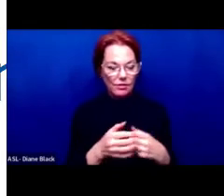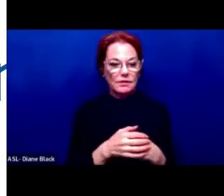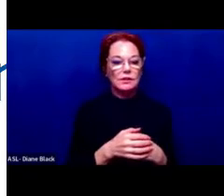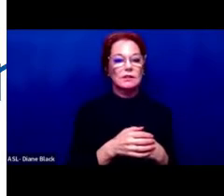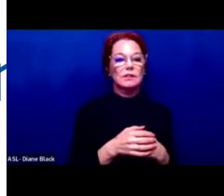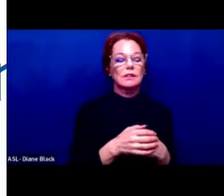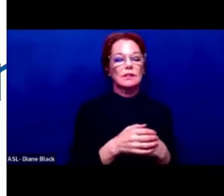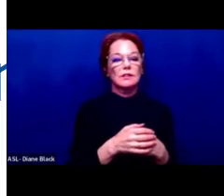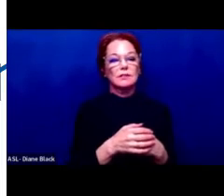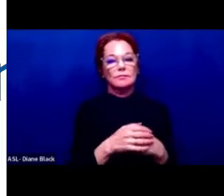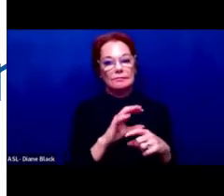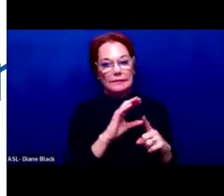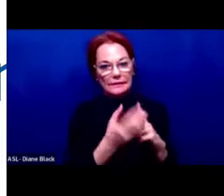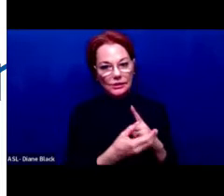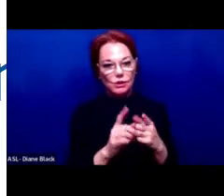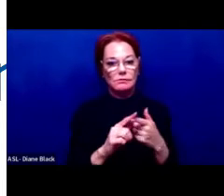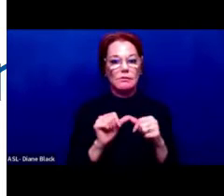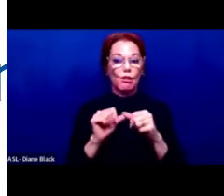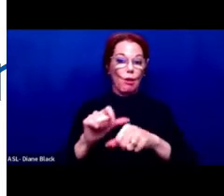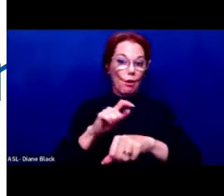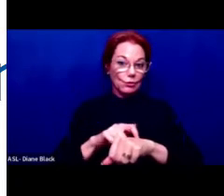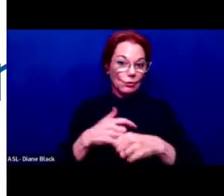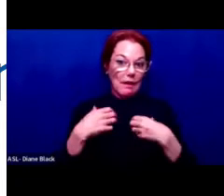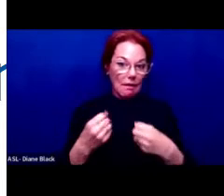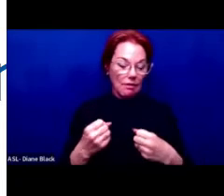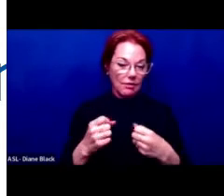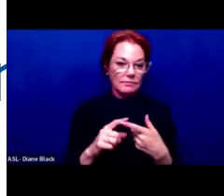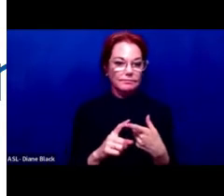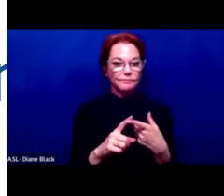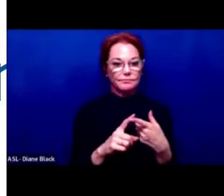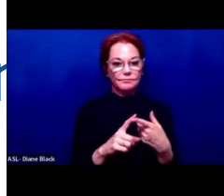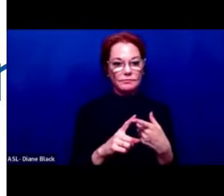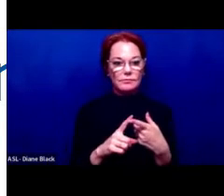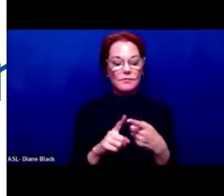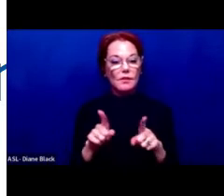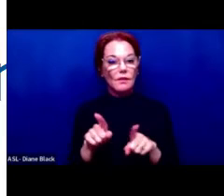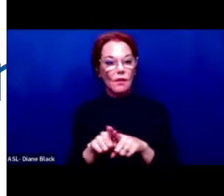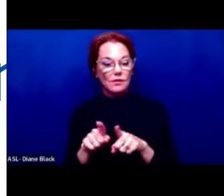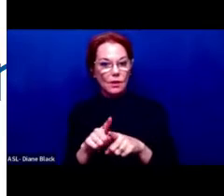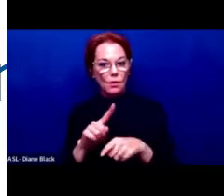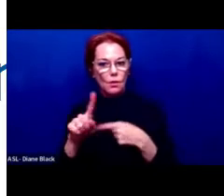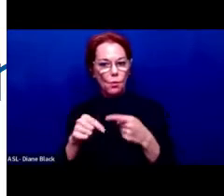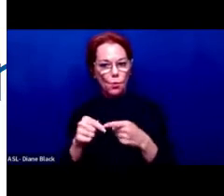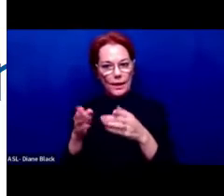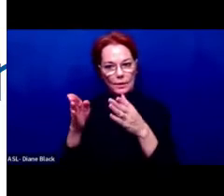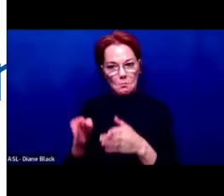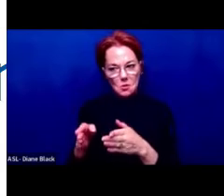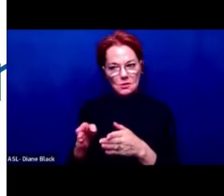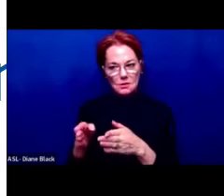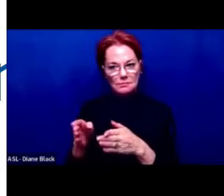have long term, the timing. So when individuals are seeing primary care when they're seeing